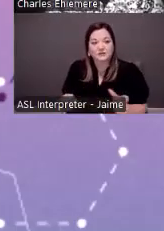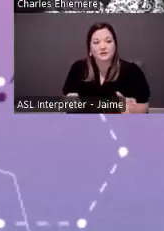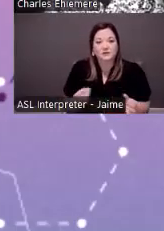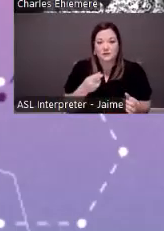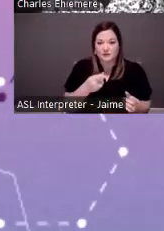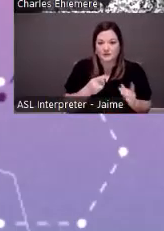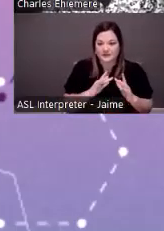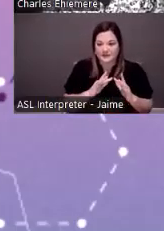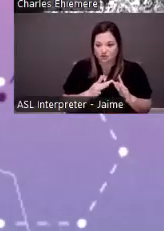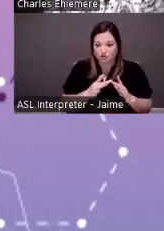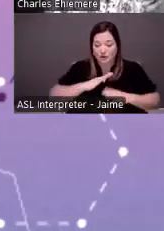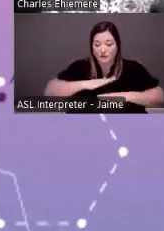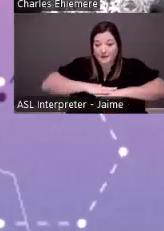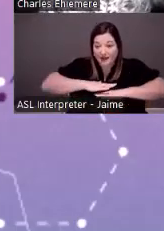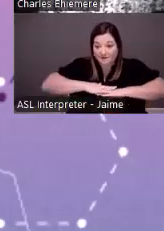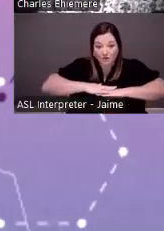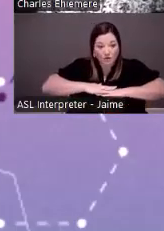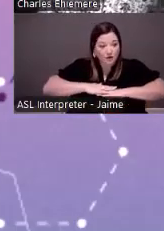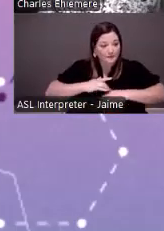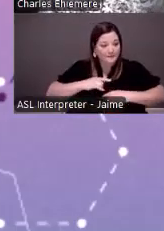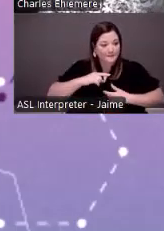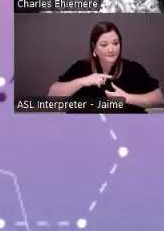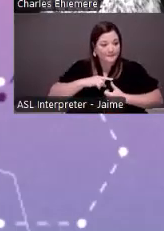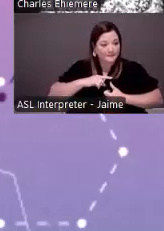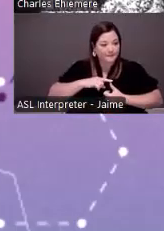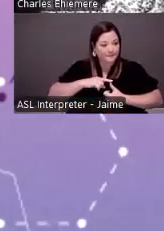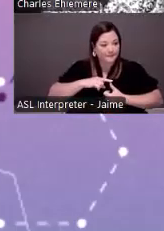deployed in both basic and feature phones.